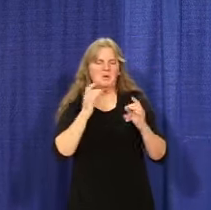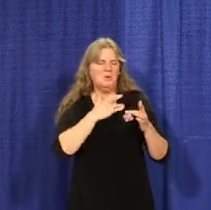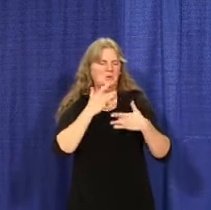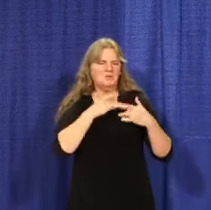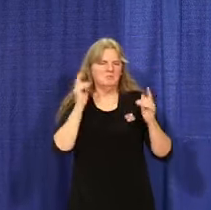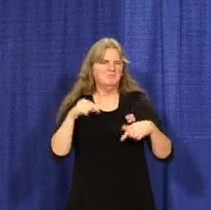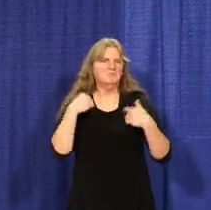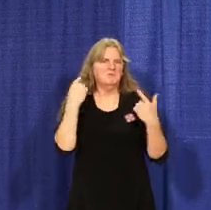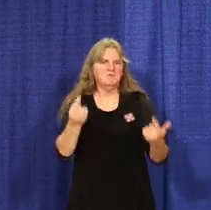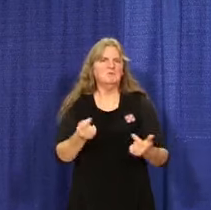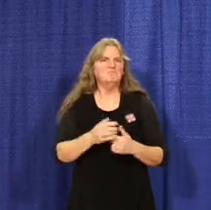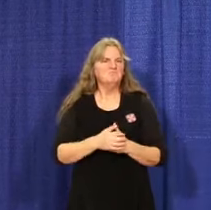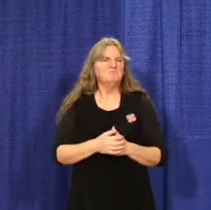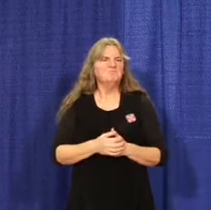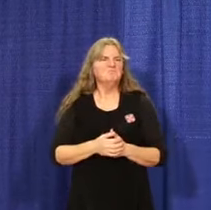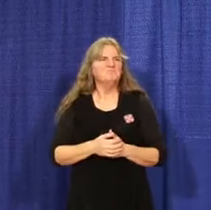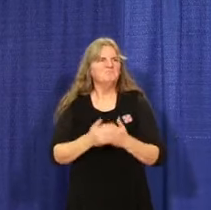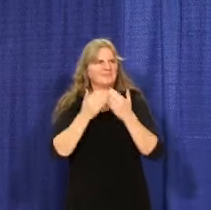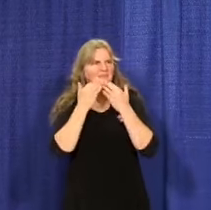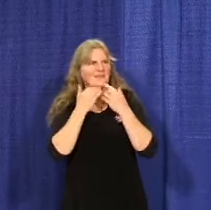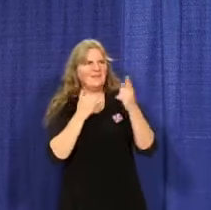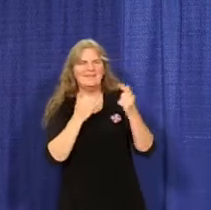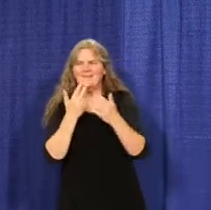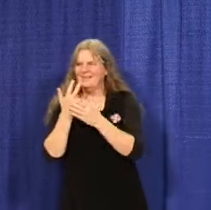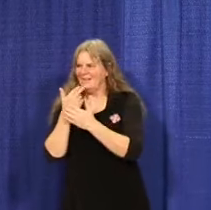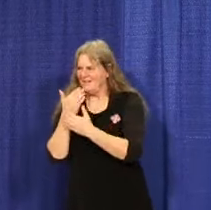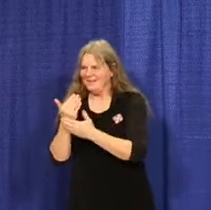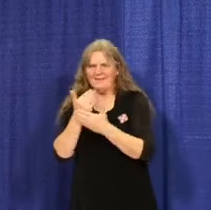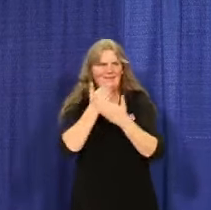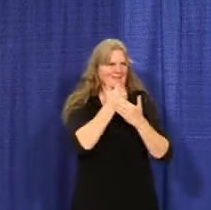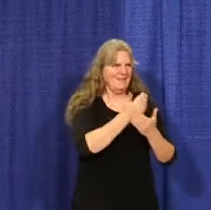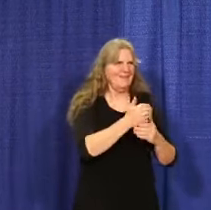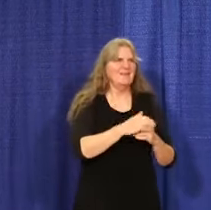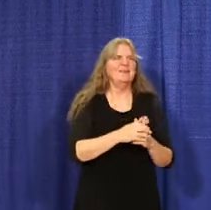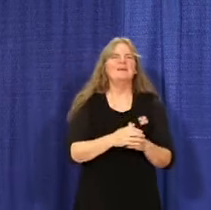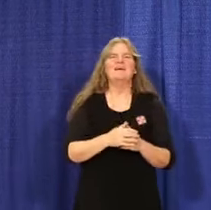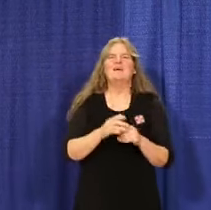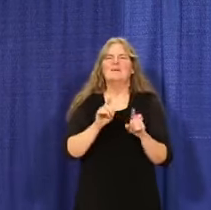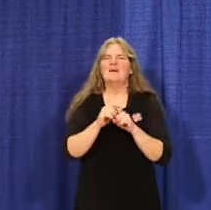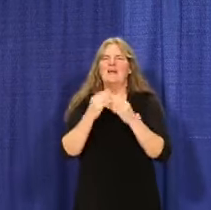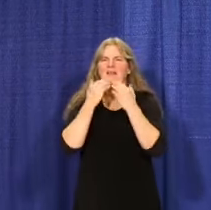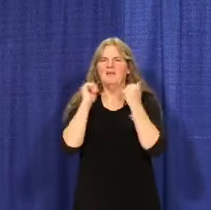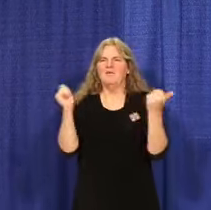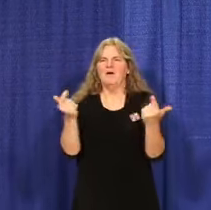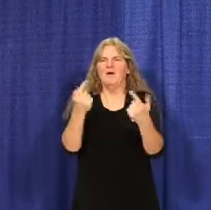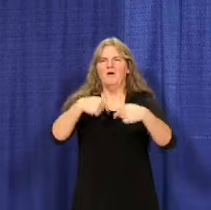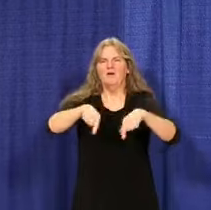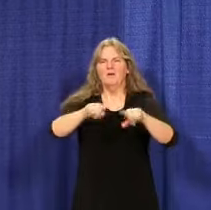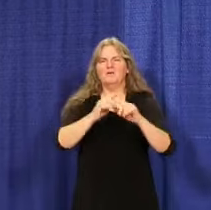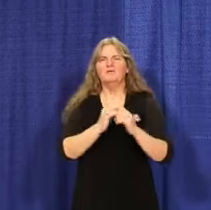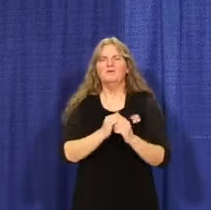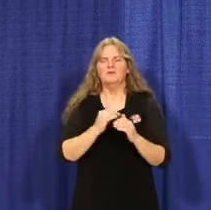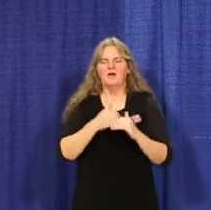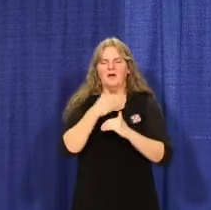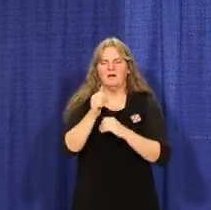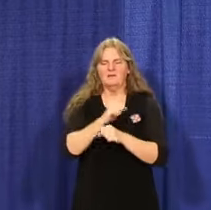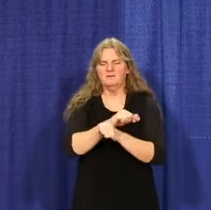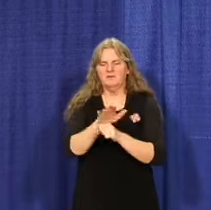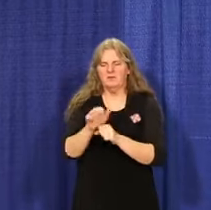Would like to thank both Premier Silver, Dr Hanley. I would like to thank everyone for their time today. Our next COVID-19 update is Wednesday, October 21st, at